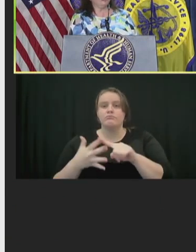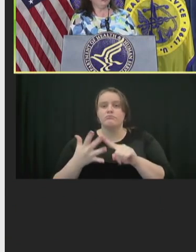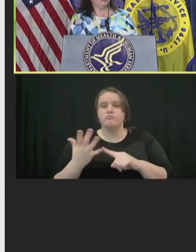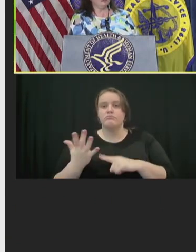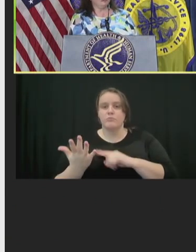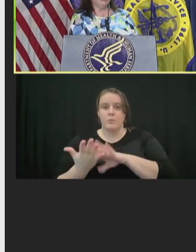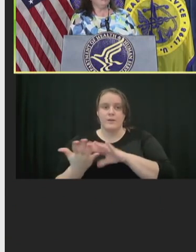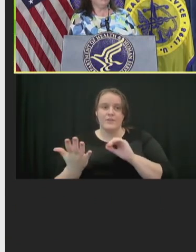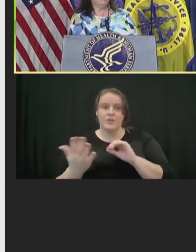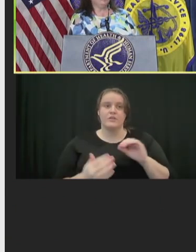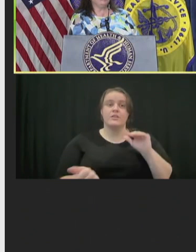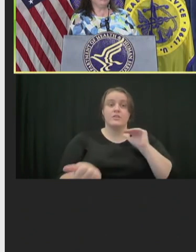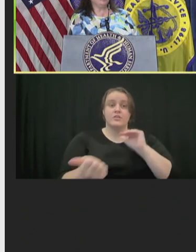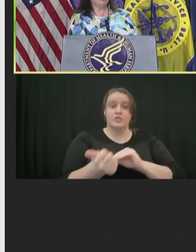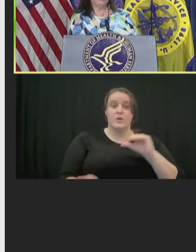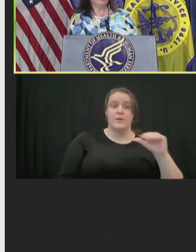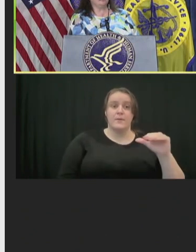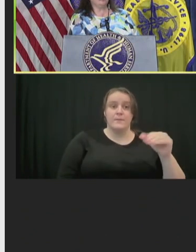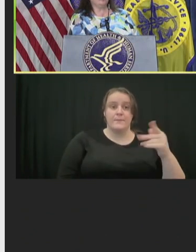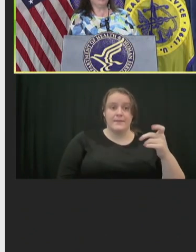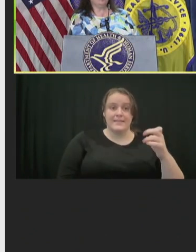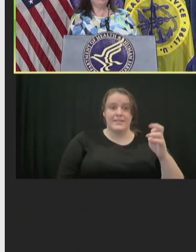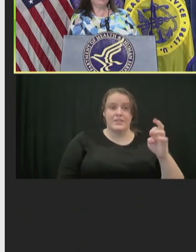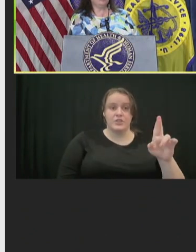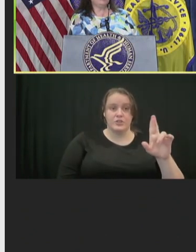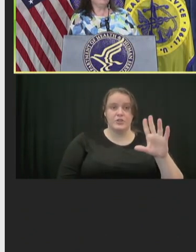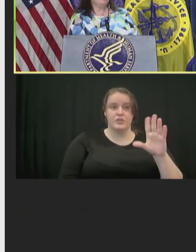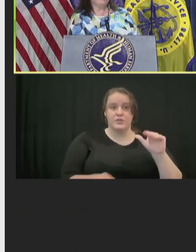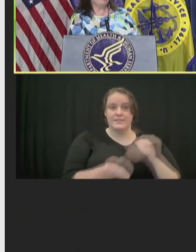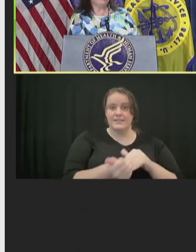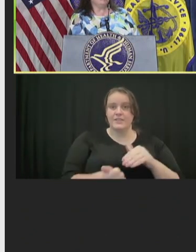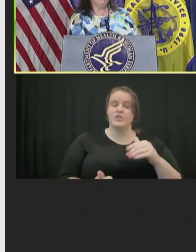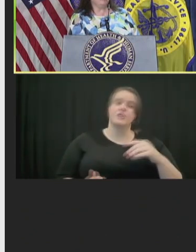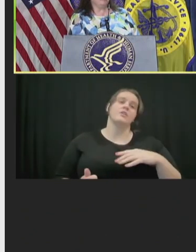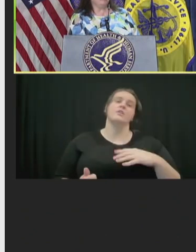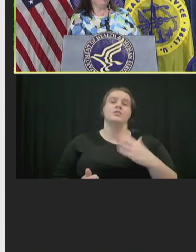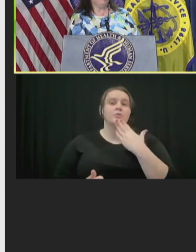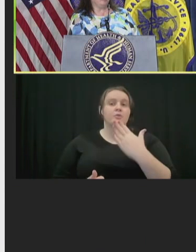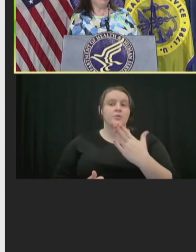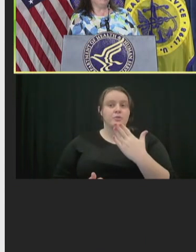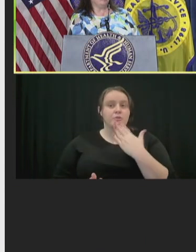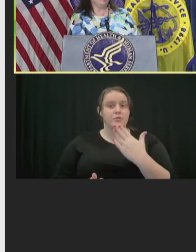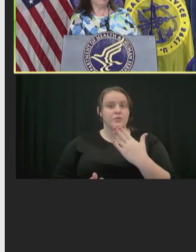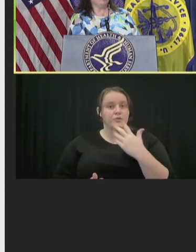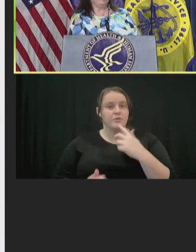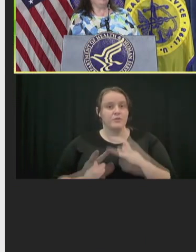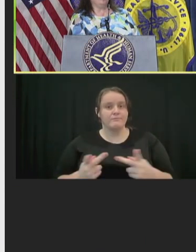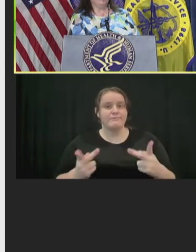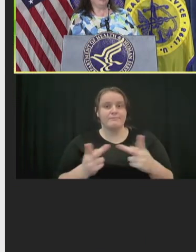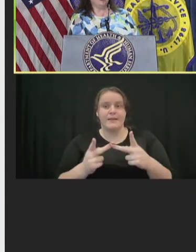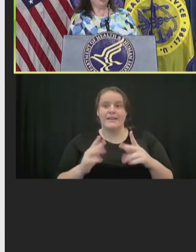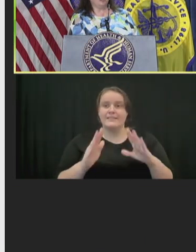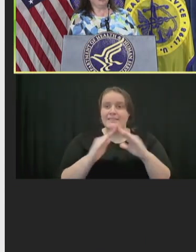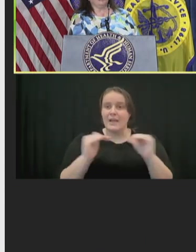this is a great center in downtown Vancouver that provides health services to very marginalized,